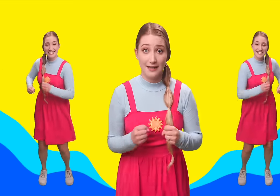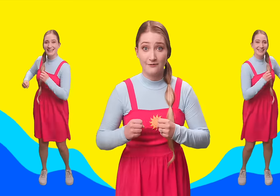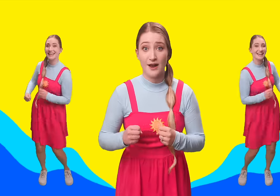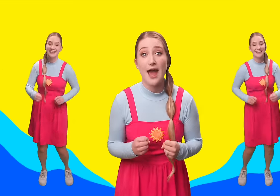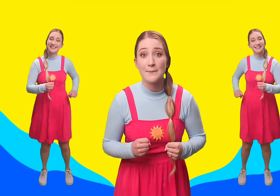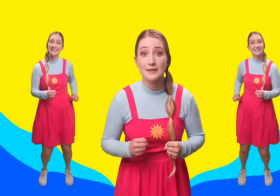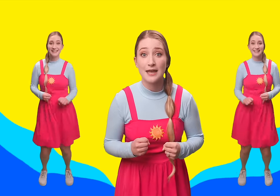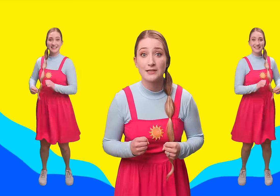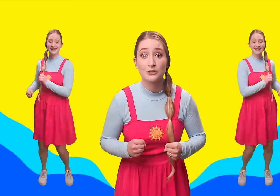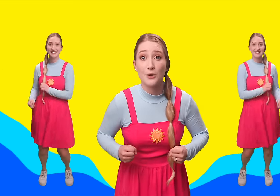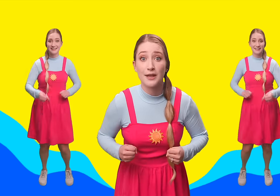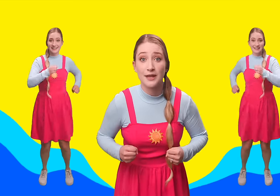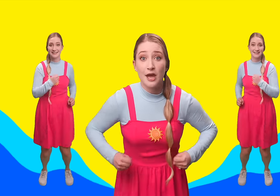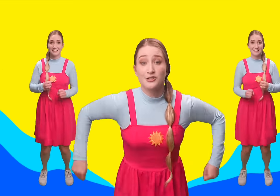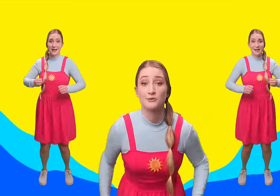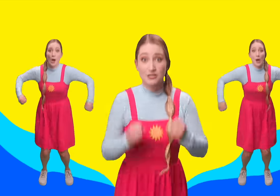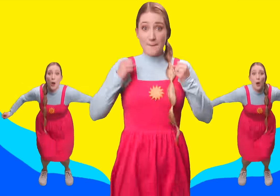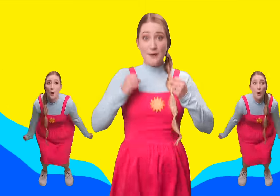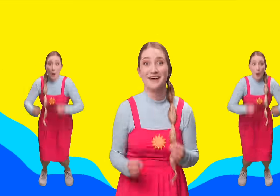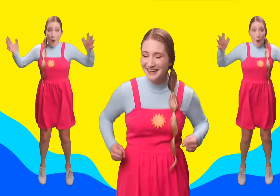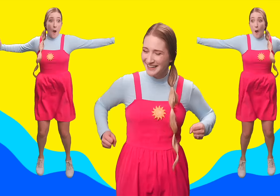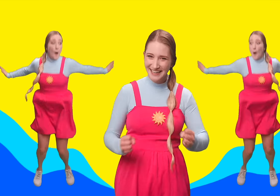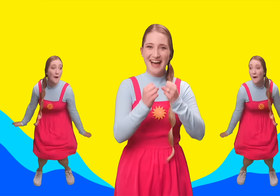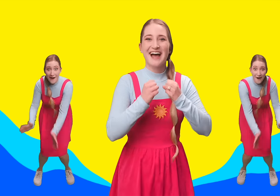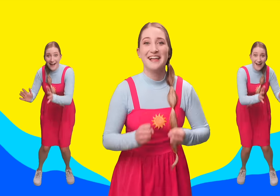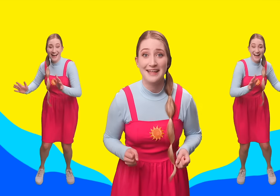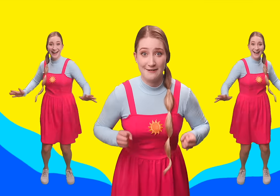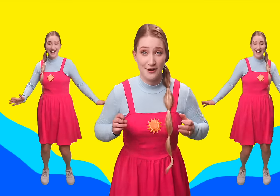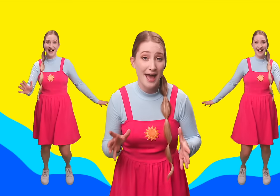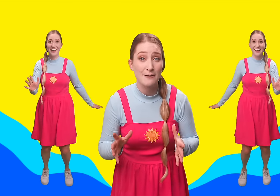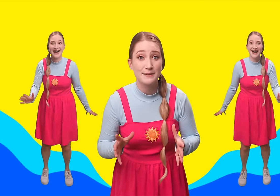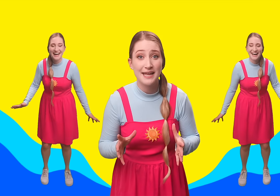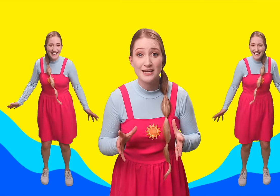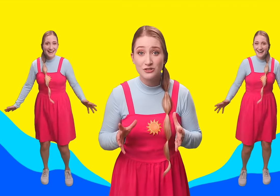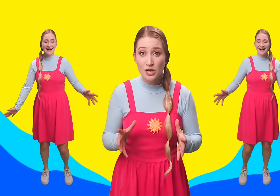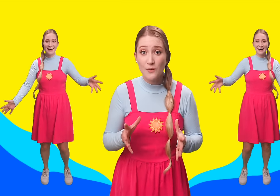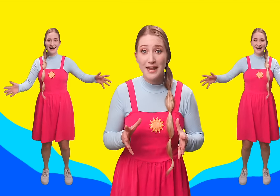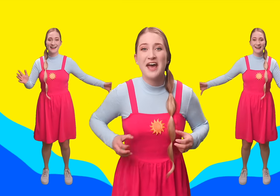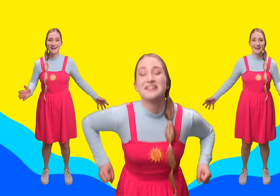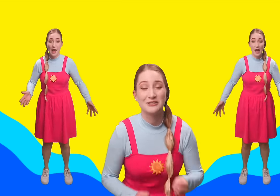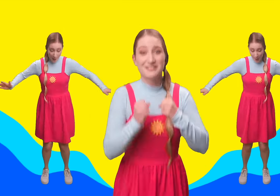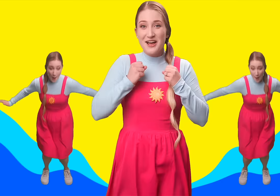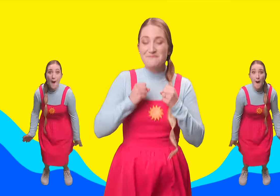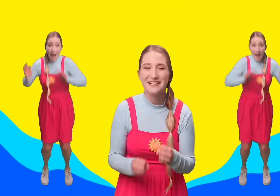If you're happy and you know it, do a jump.